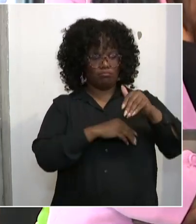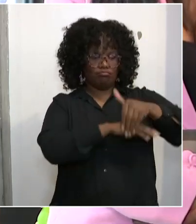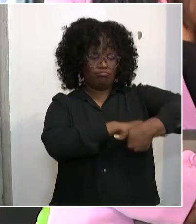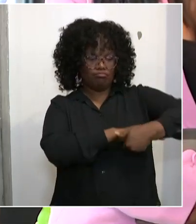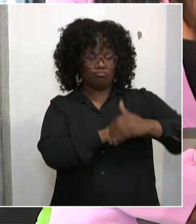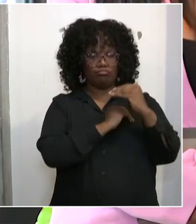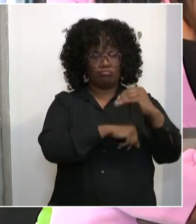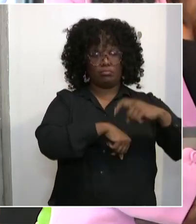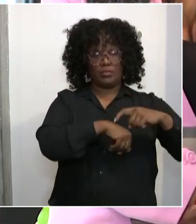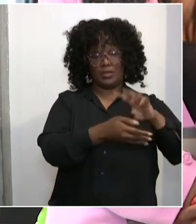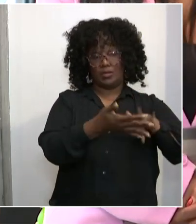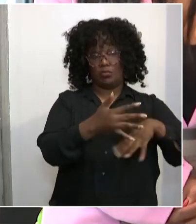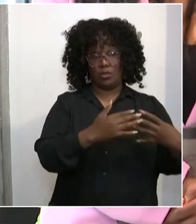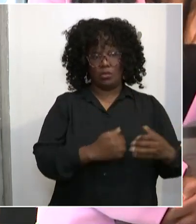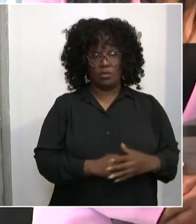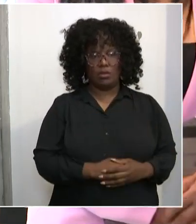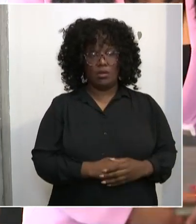OK, thank you, everybody. Happy pride.